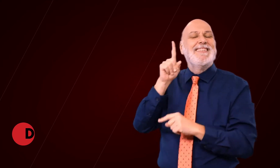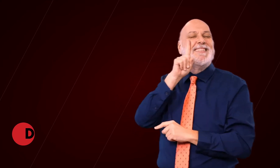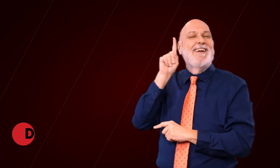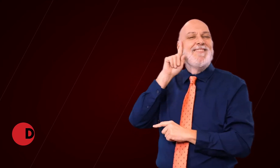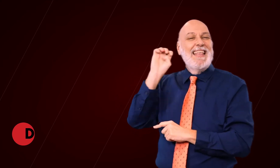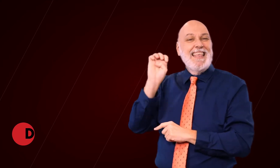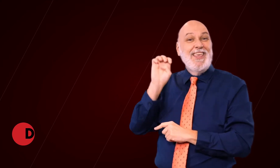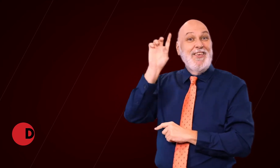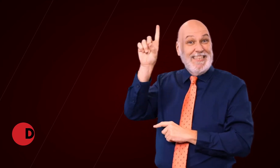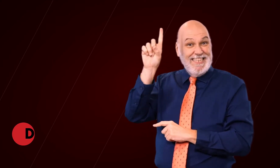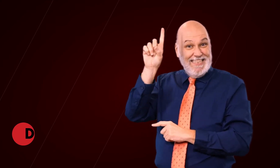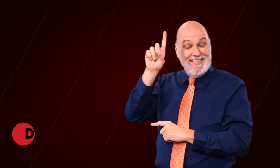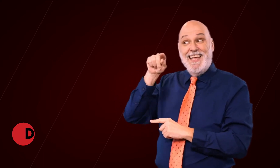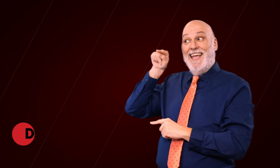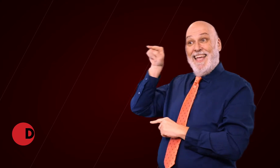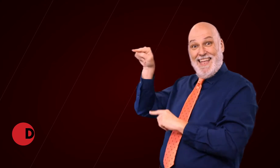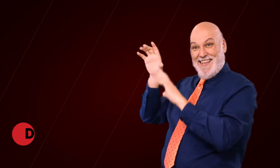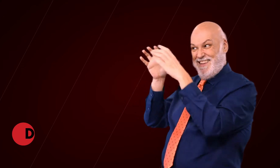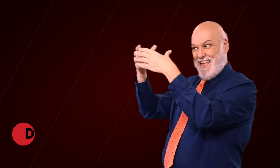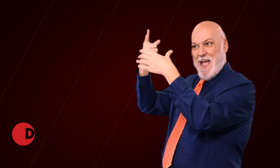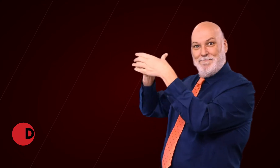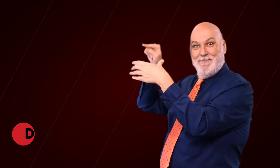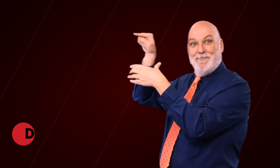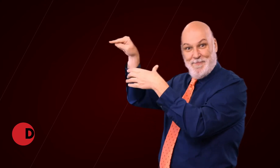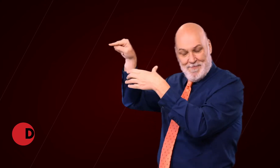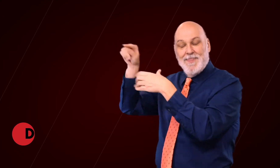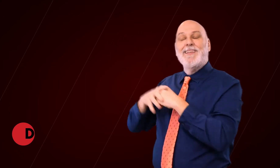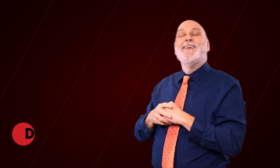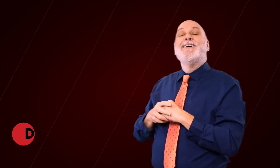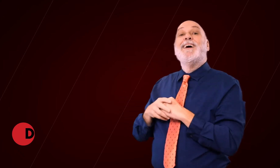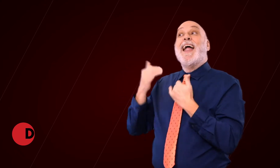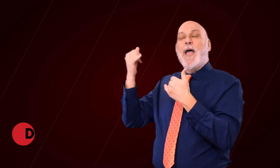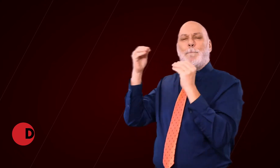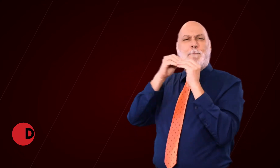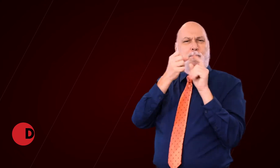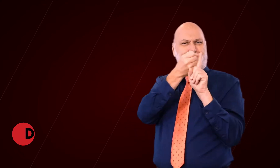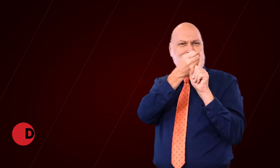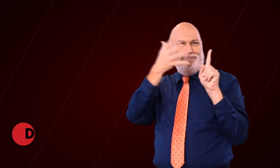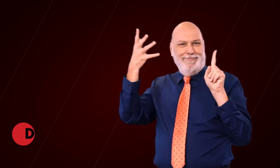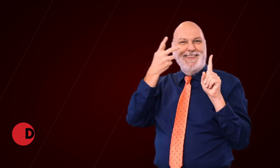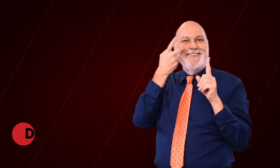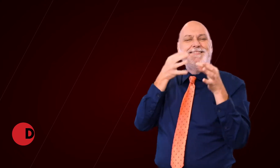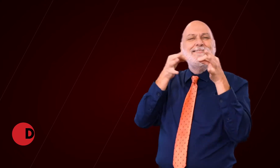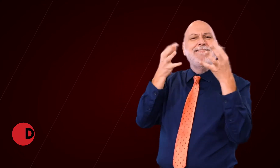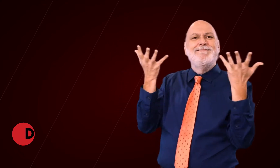Milan on the Education of the Deaf.